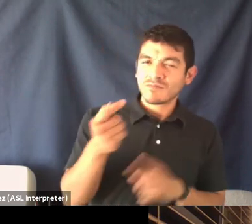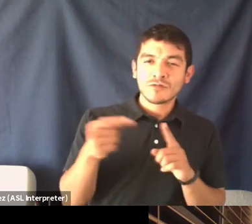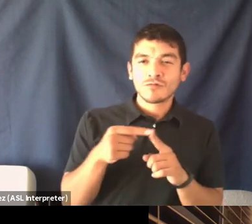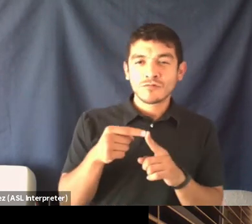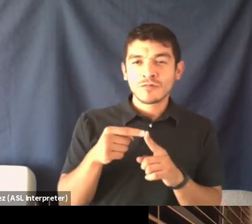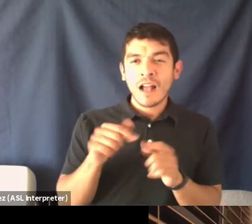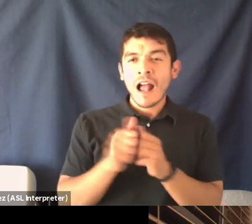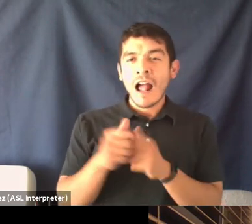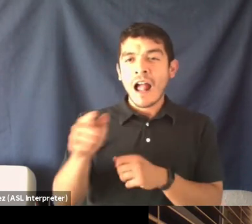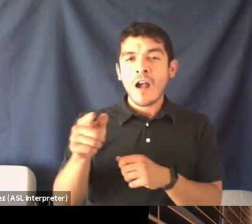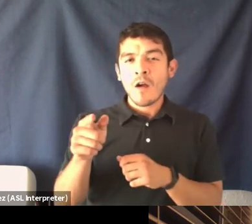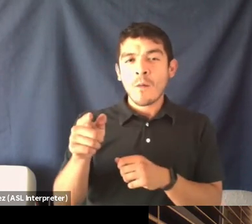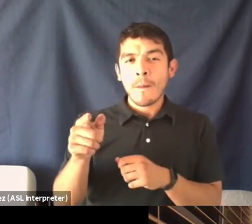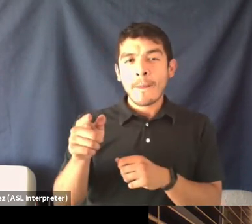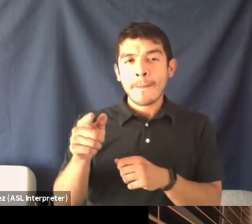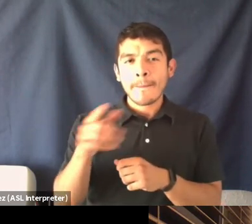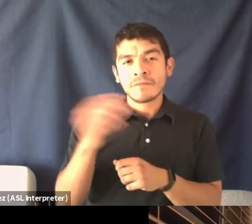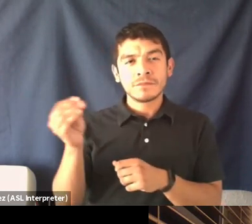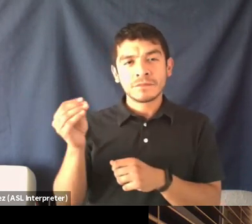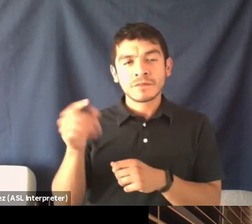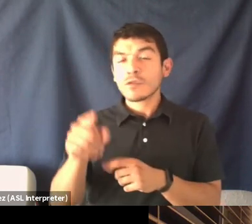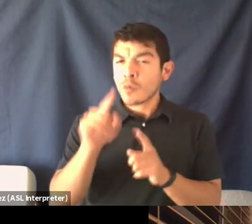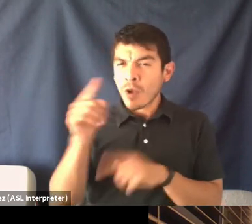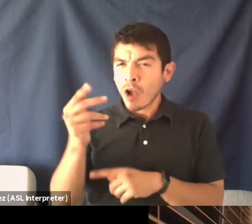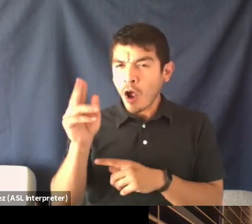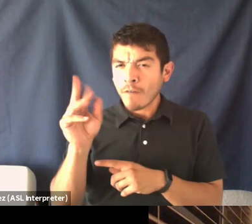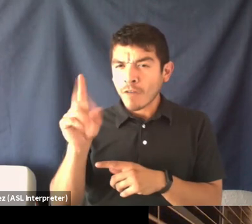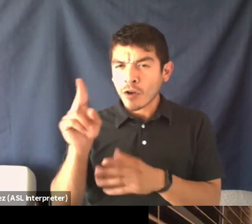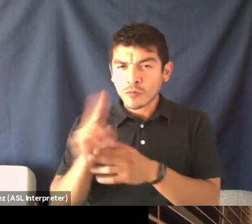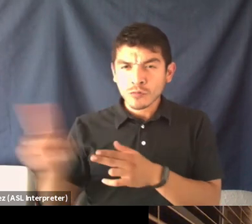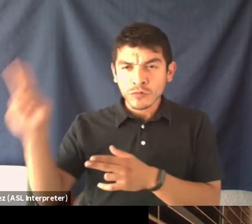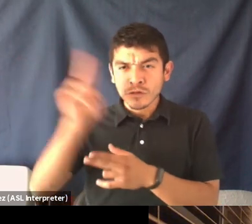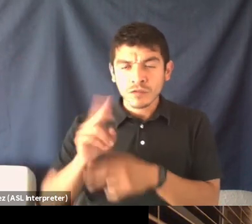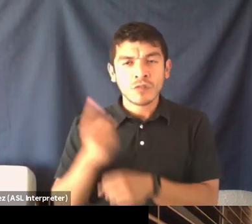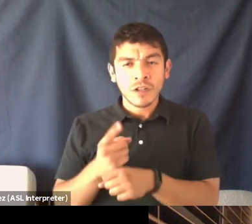how you got the movie made. You went to Harvard right? I did yeah. - So you studied there.